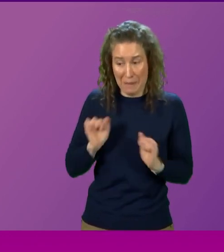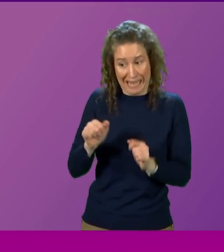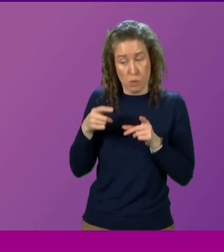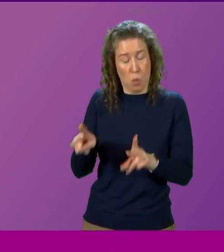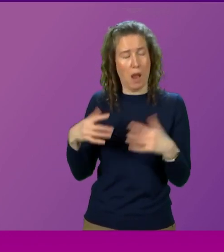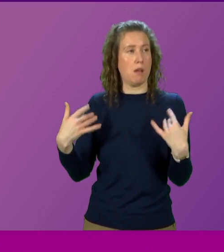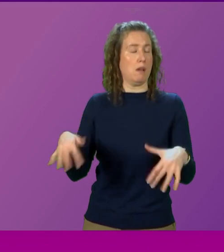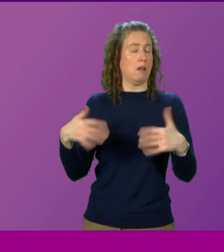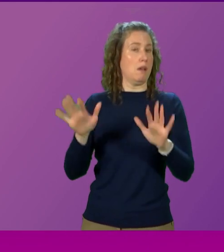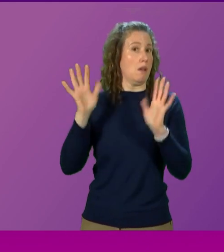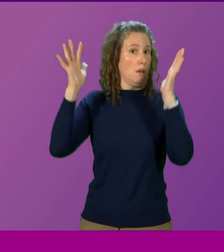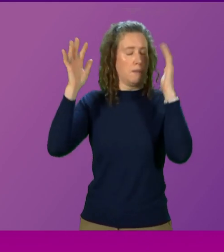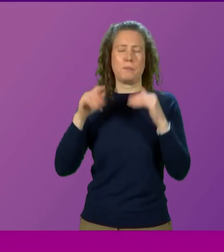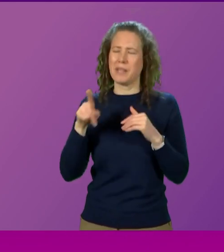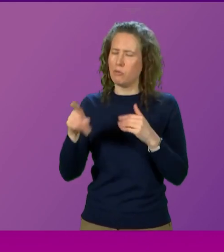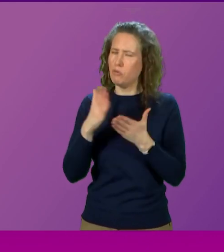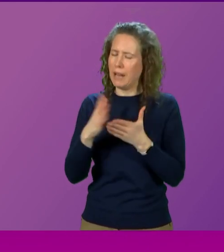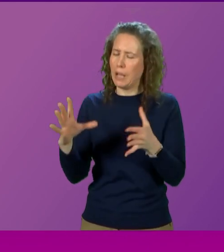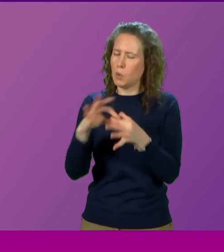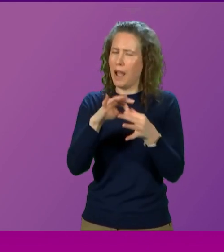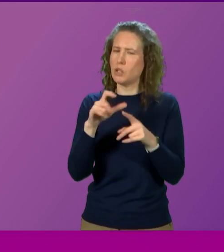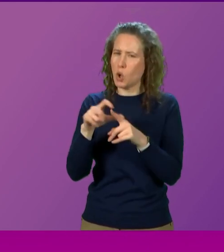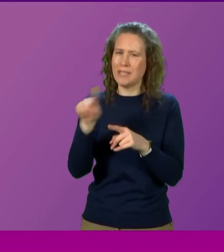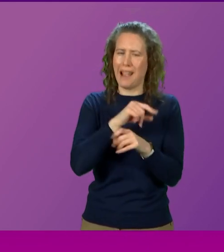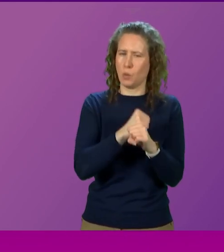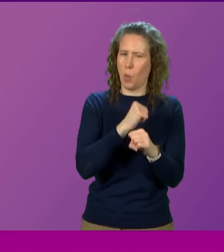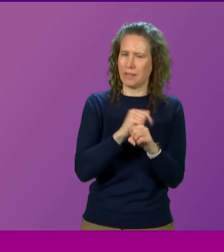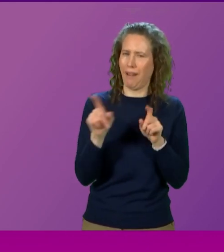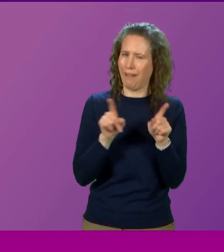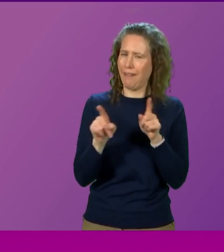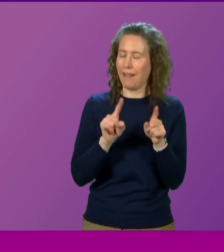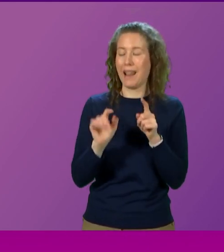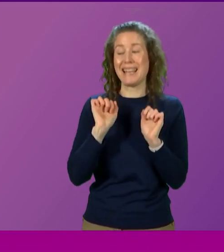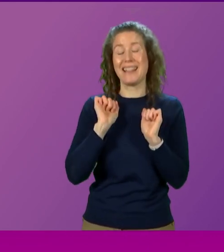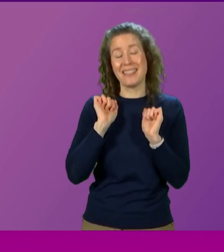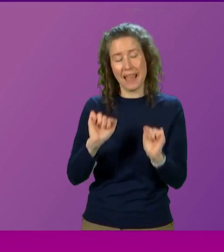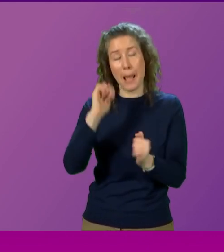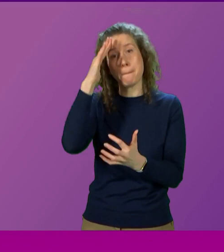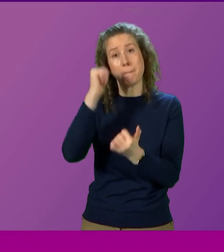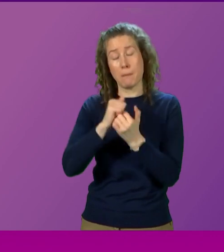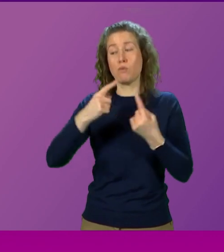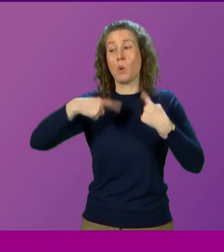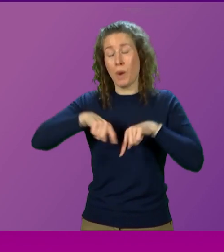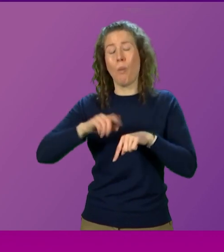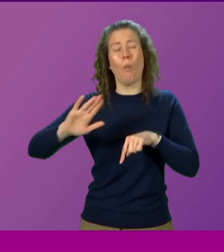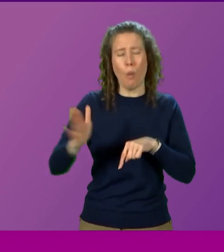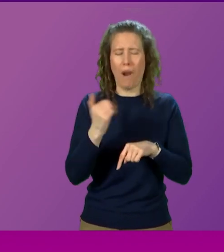It united Doddie and Gordon and, in their memory, we all have a duty to go as far and